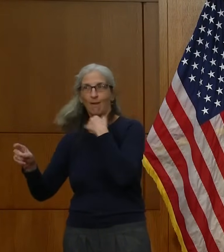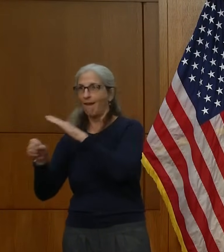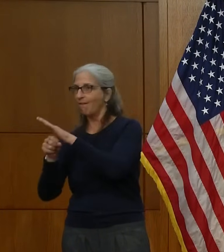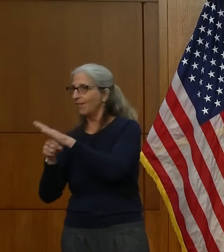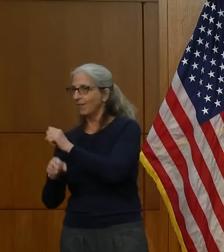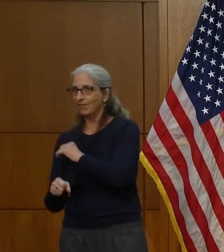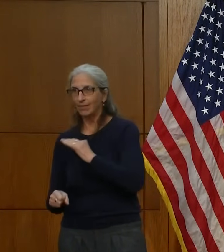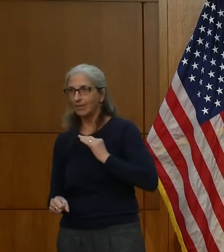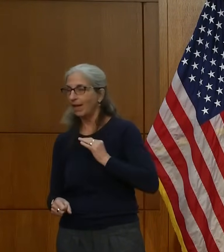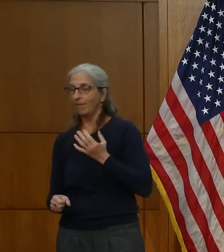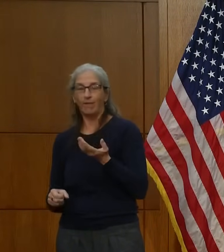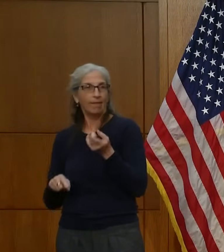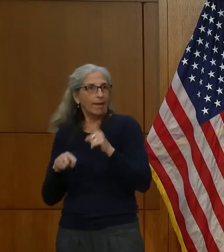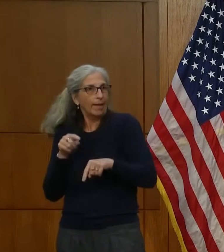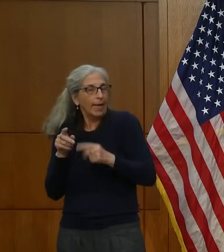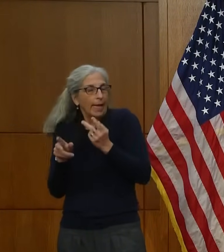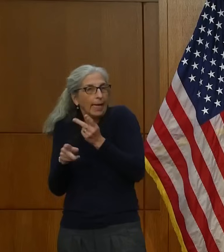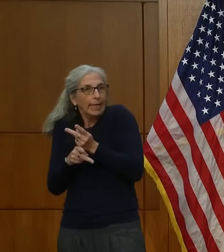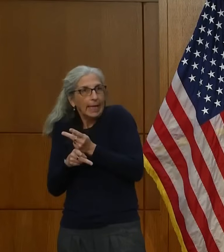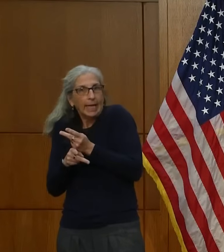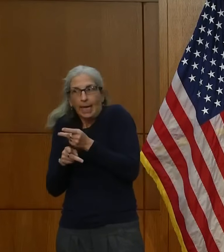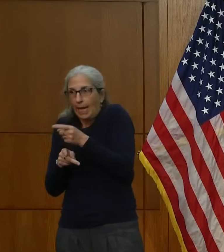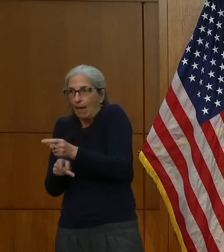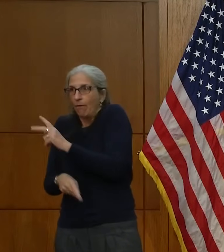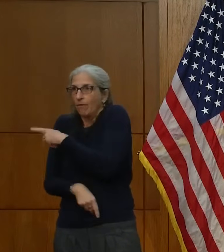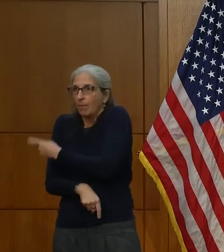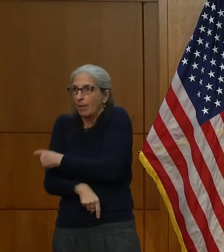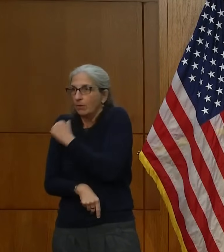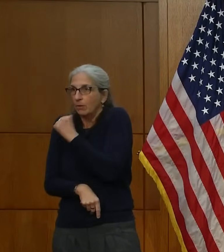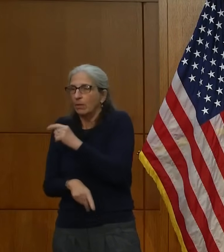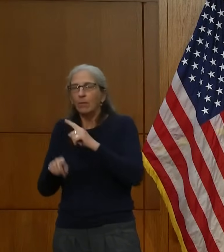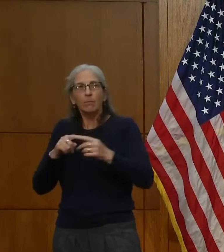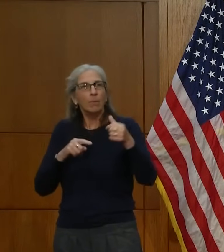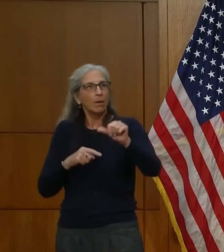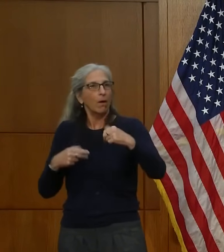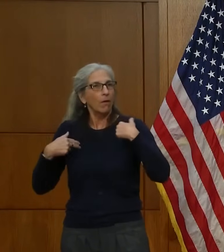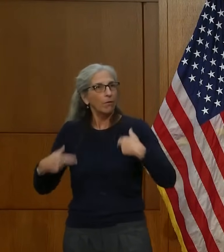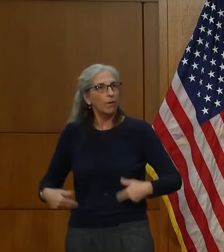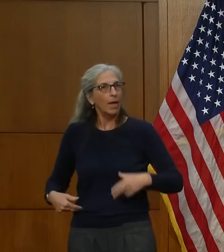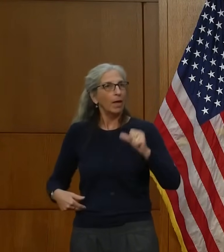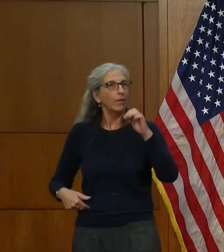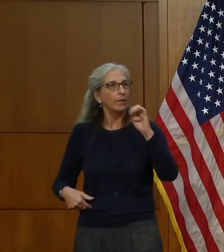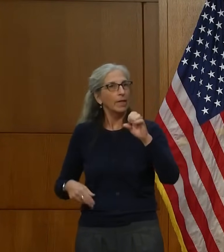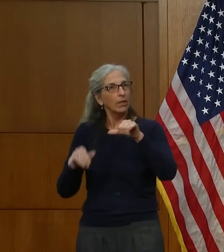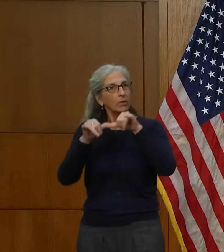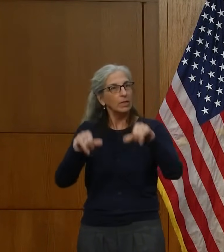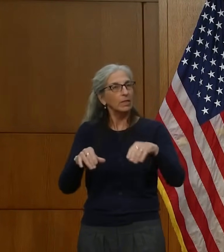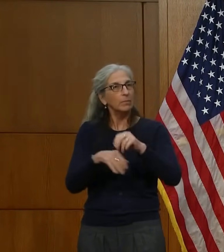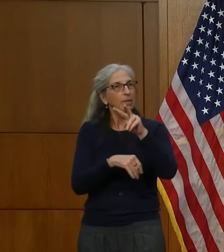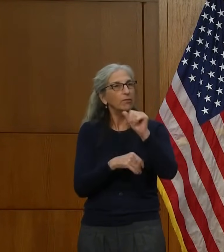HEALTHIEST THAT ARE HAVING DIFFICULTY. WITH THEIR STAFF WITH BEING ABLE TO TAKE CARE OF